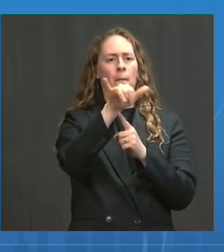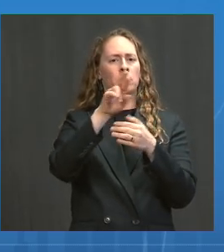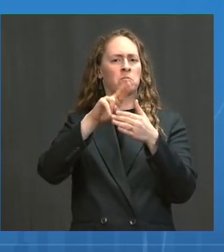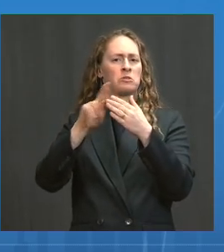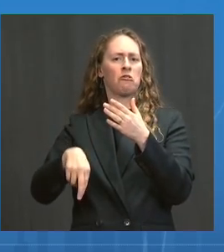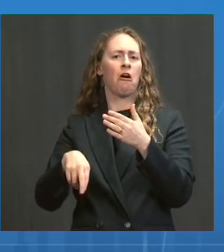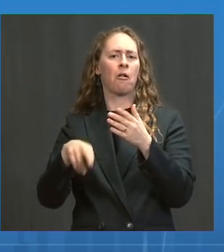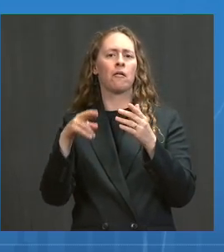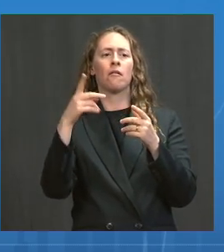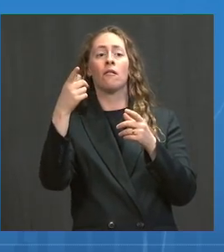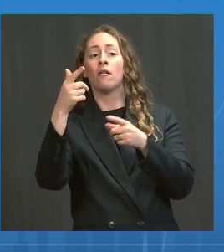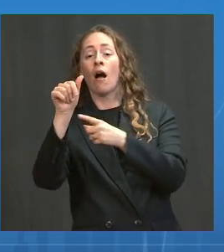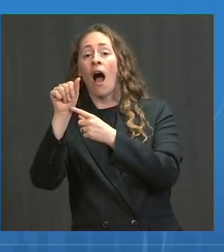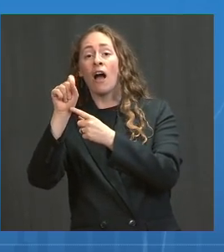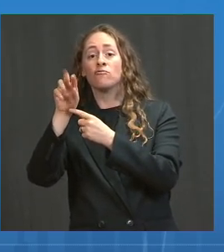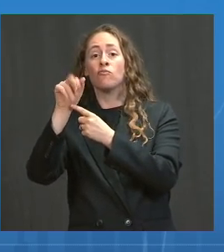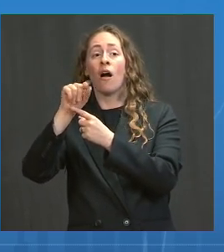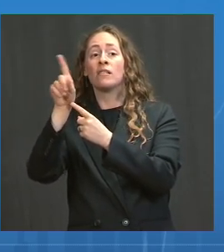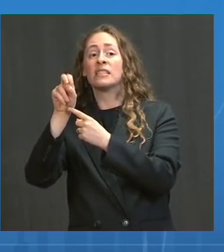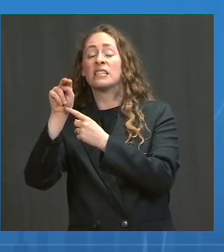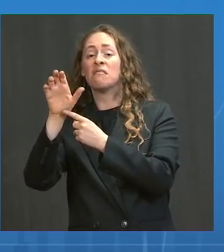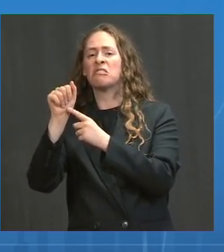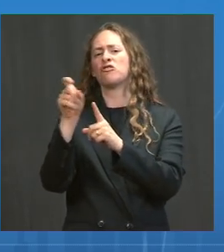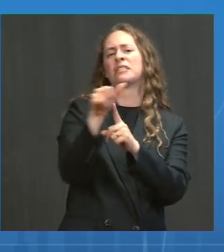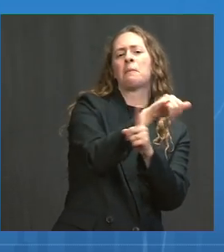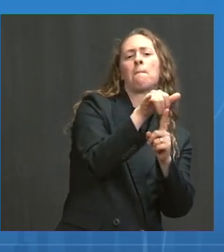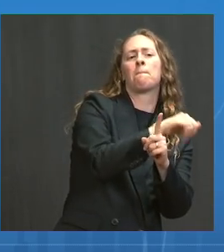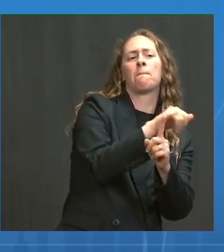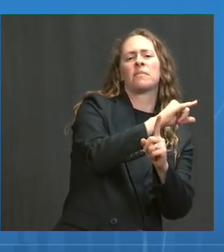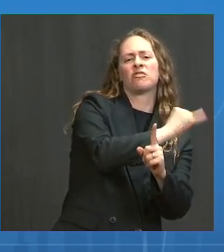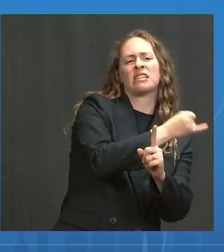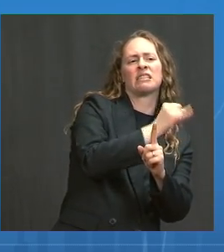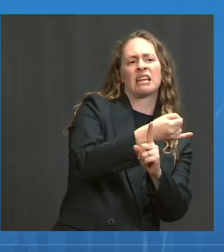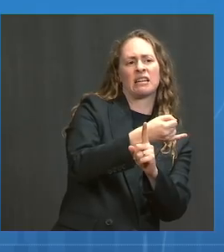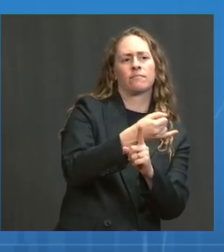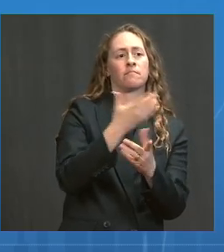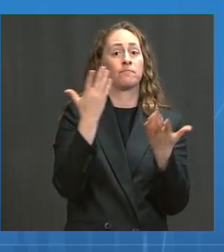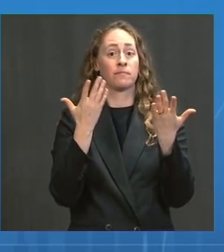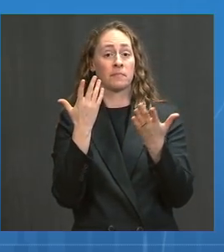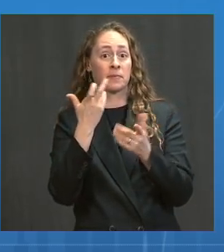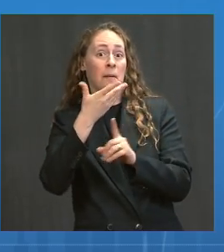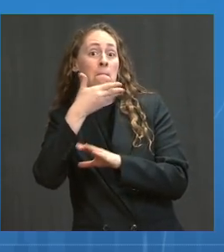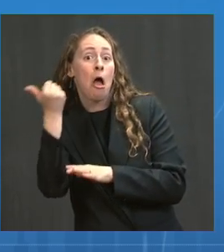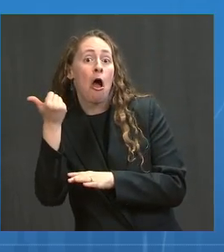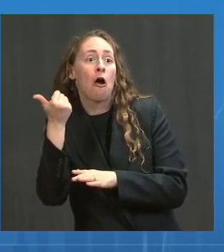would be at least similar, perhaps even better. We are now looking at neutralization data,